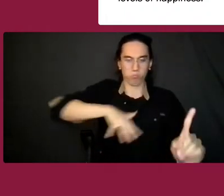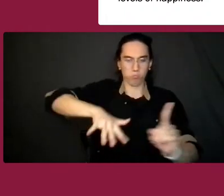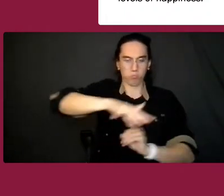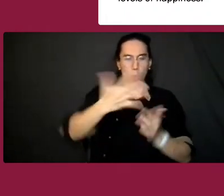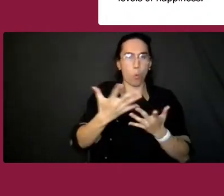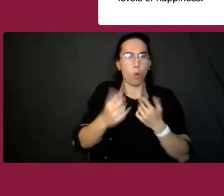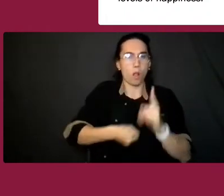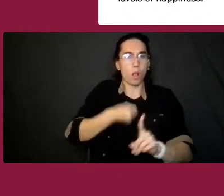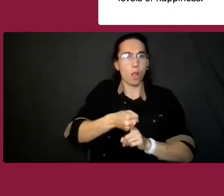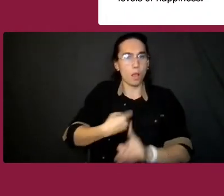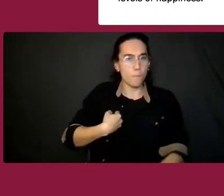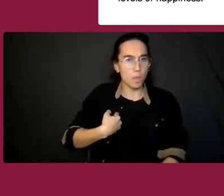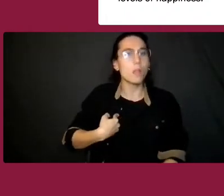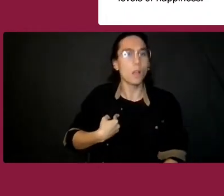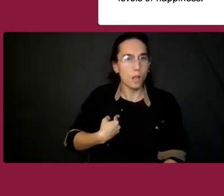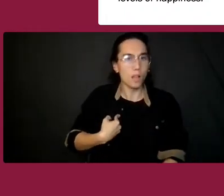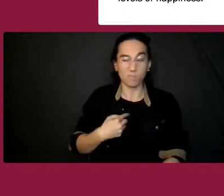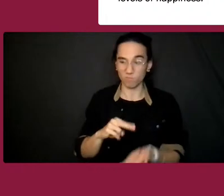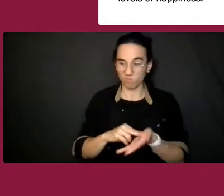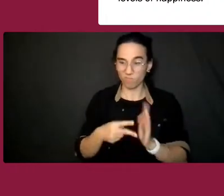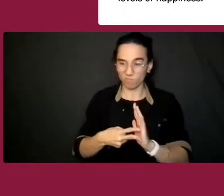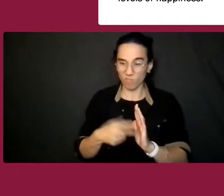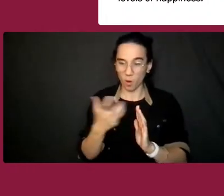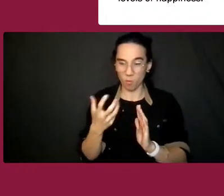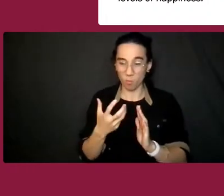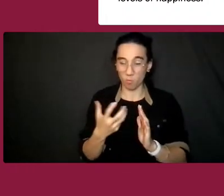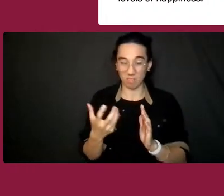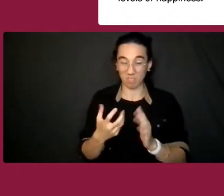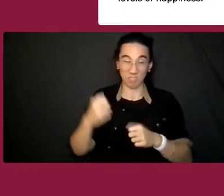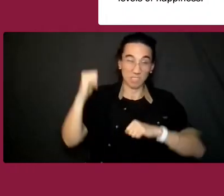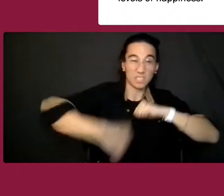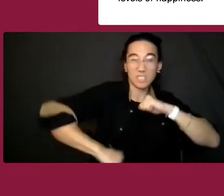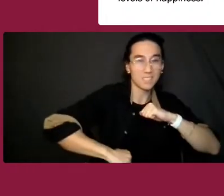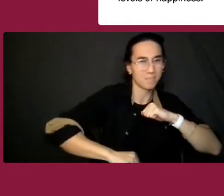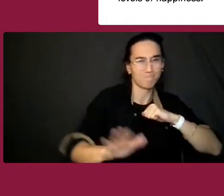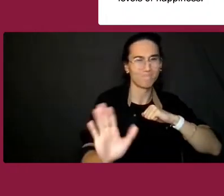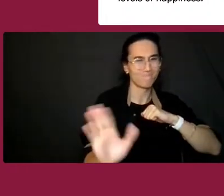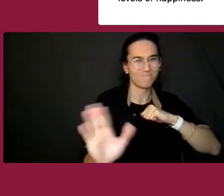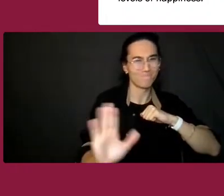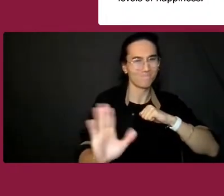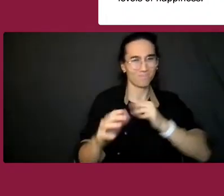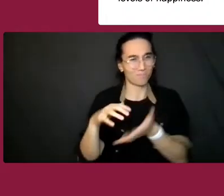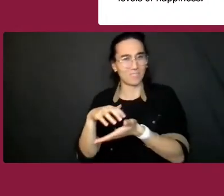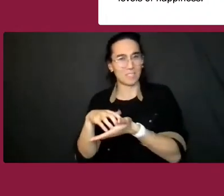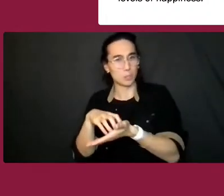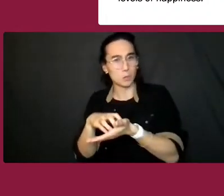necessarily fragile because it depends on factors beyond one's control.